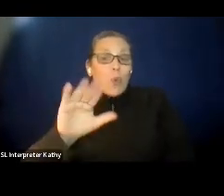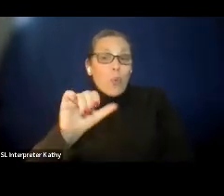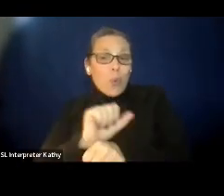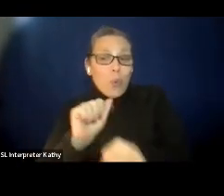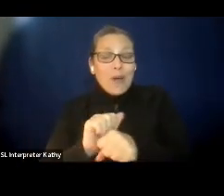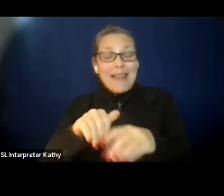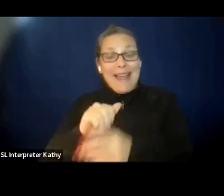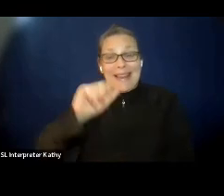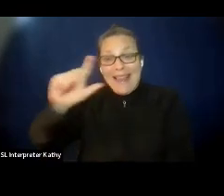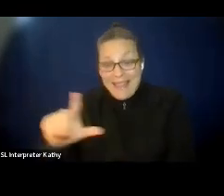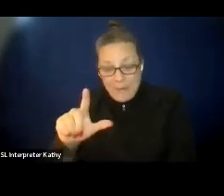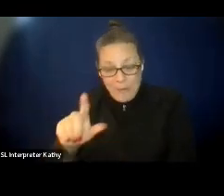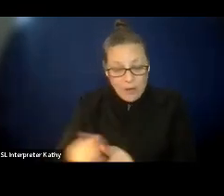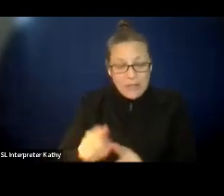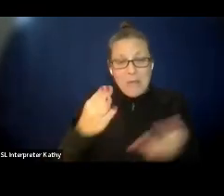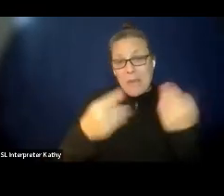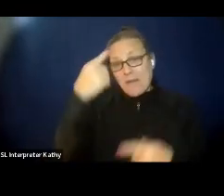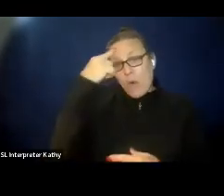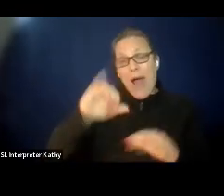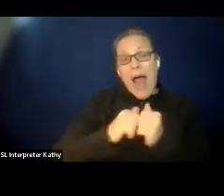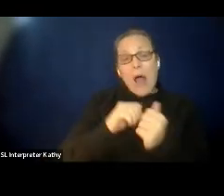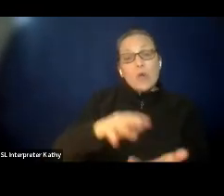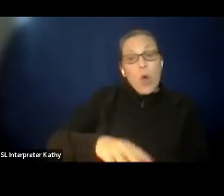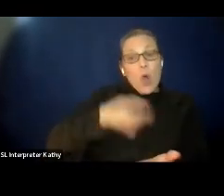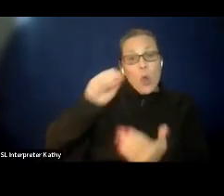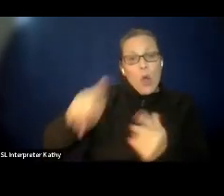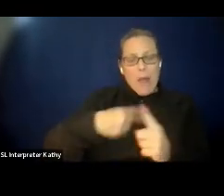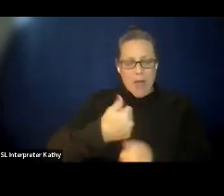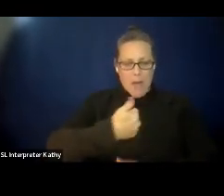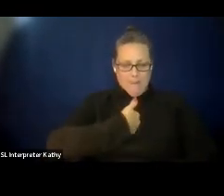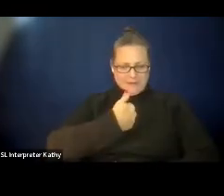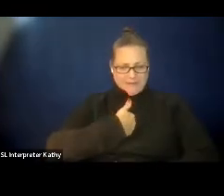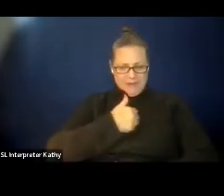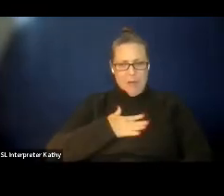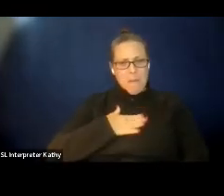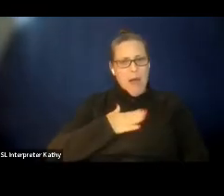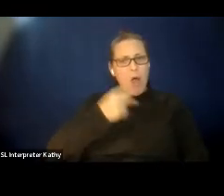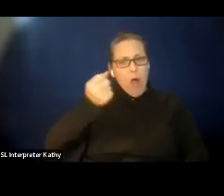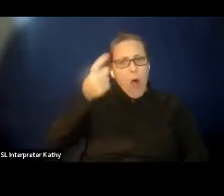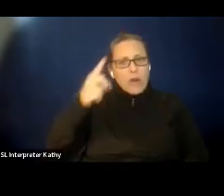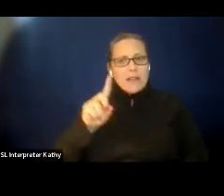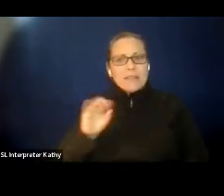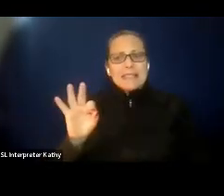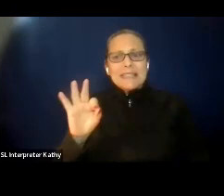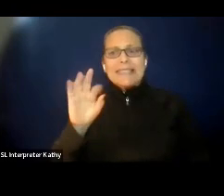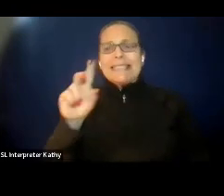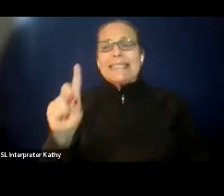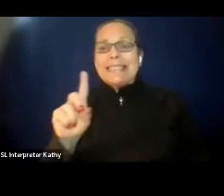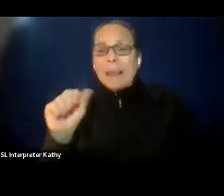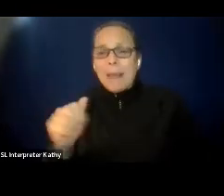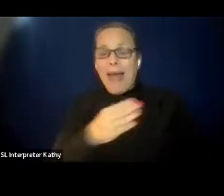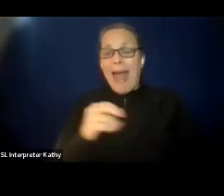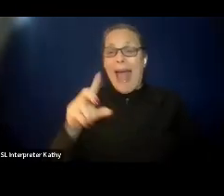important factors that I think will be important for particularly your work in library work and maybe for even learning about yourself and your own